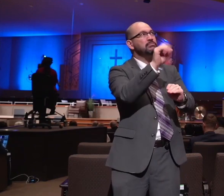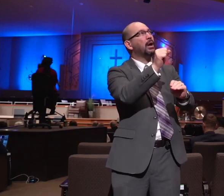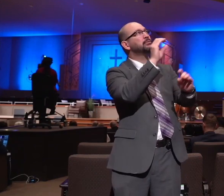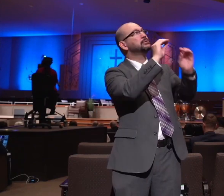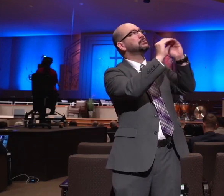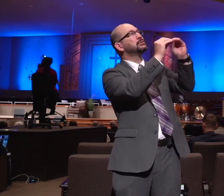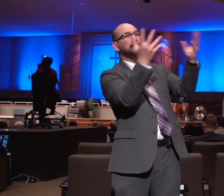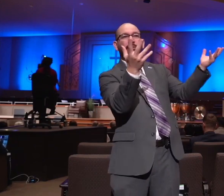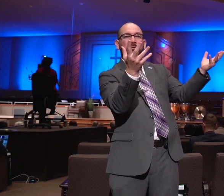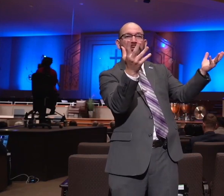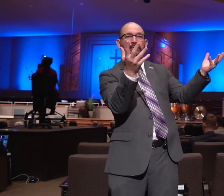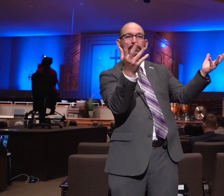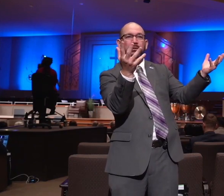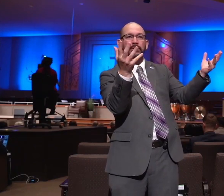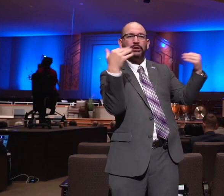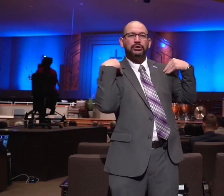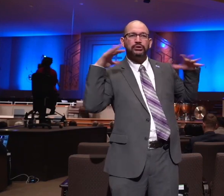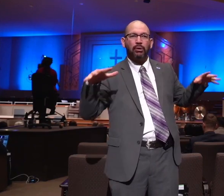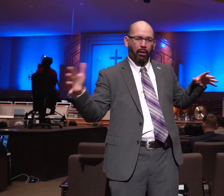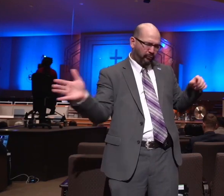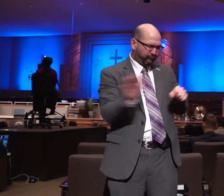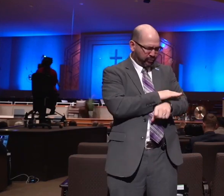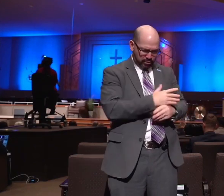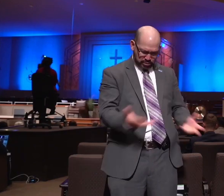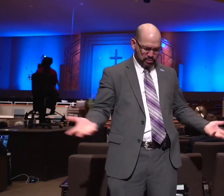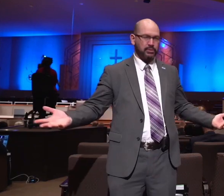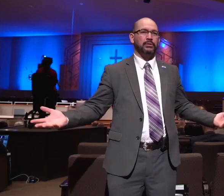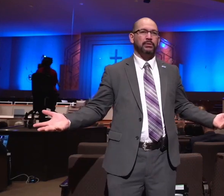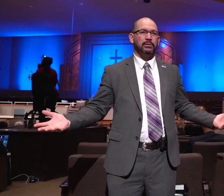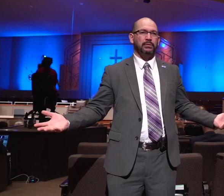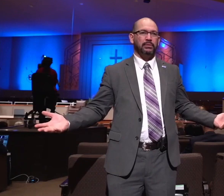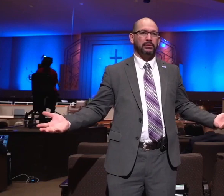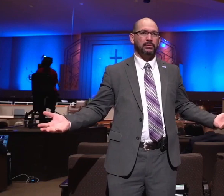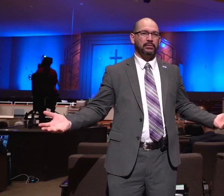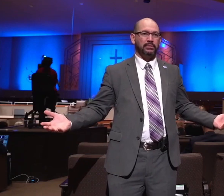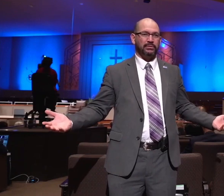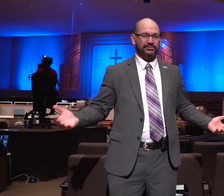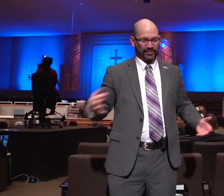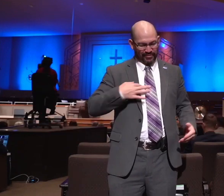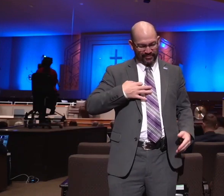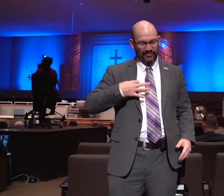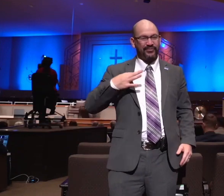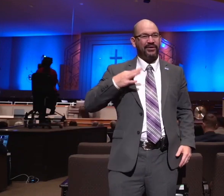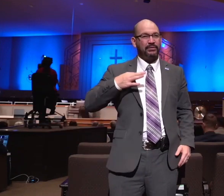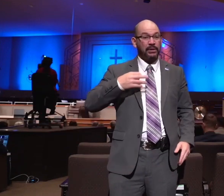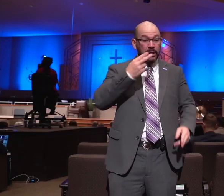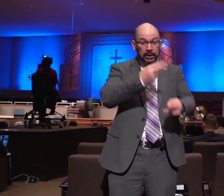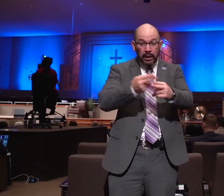a lot of people run to the well at Bethlehem to get water